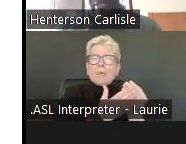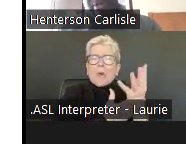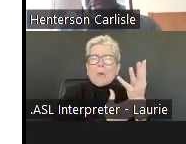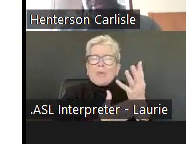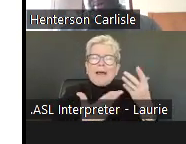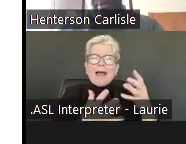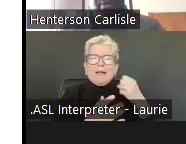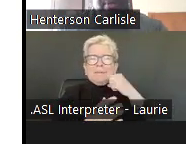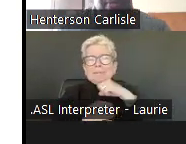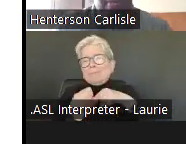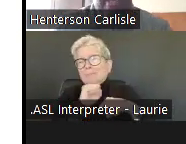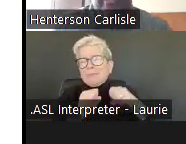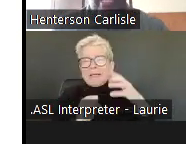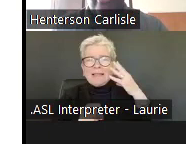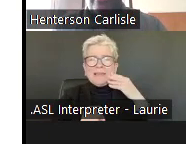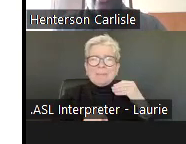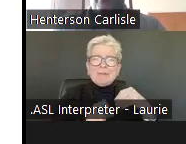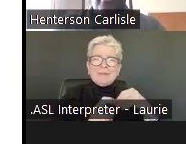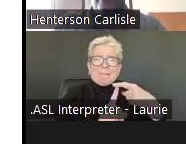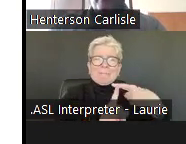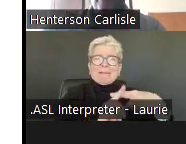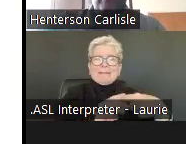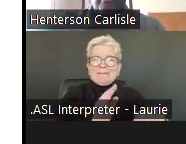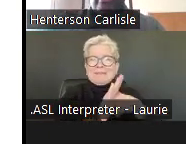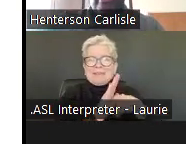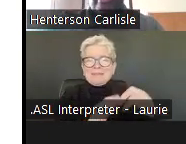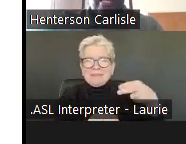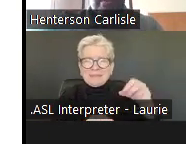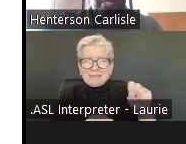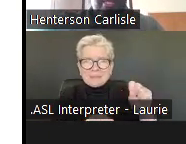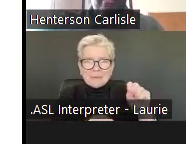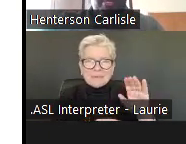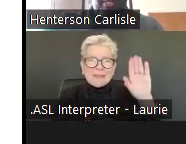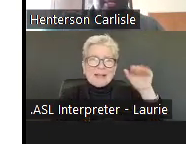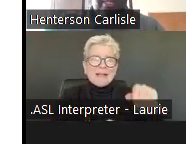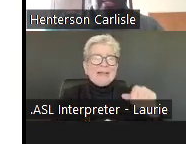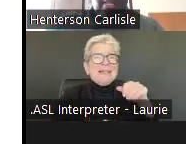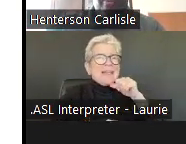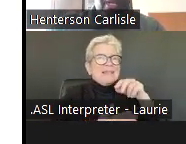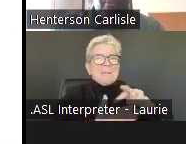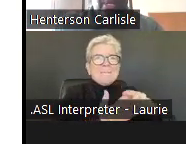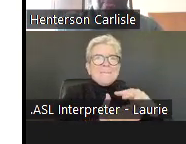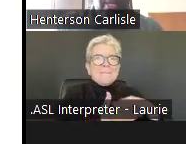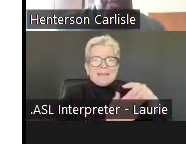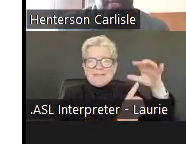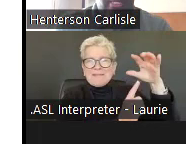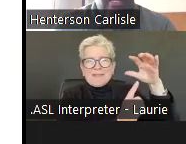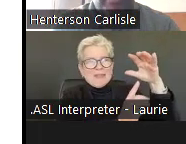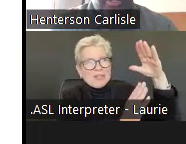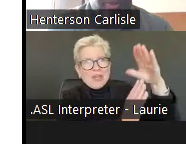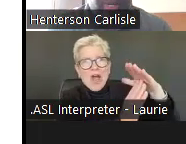of high school - not just always the top kids but you want a well-rounded mentor